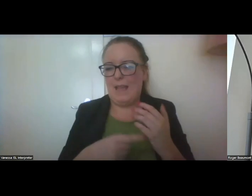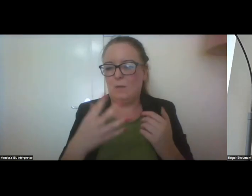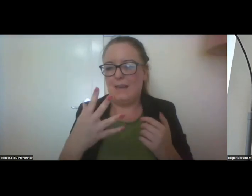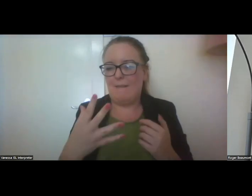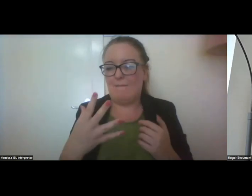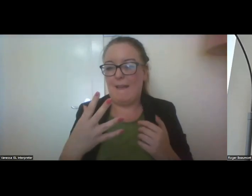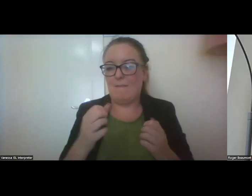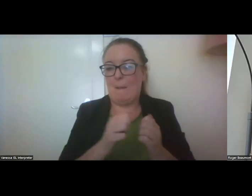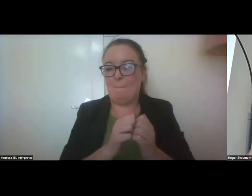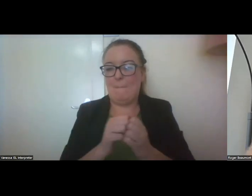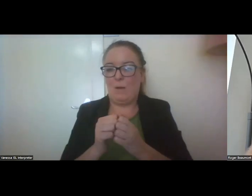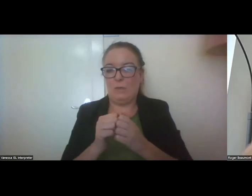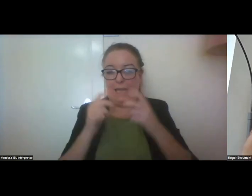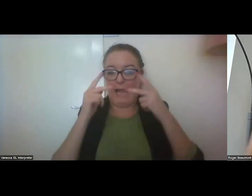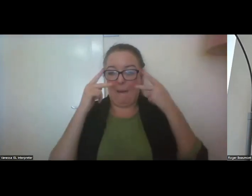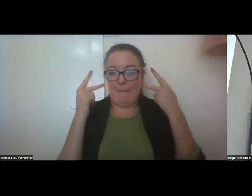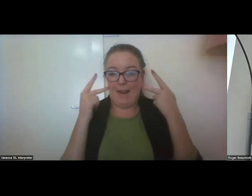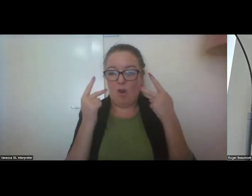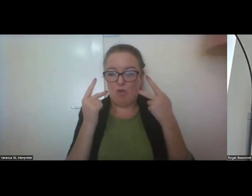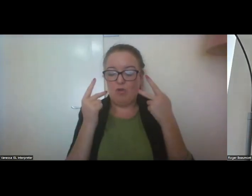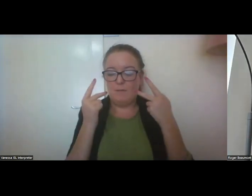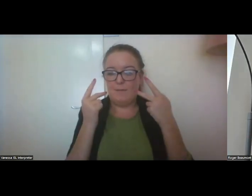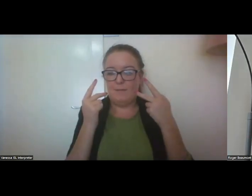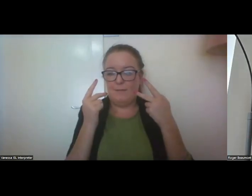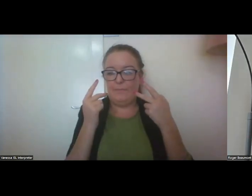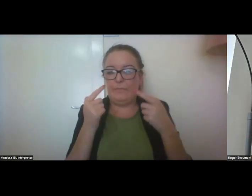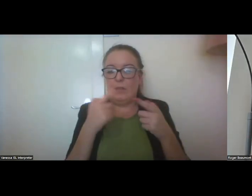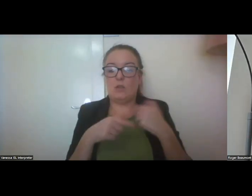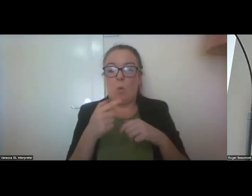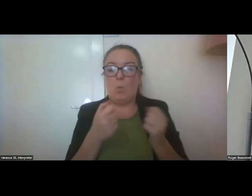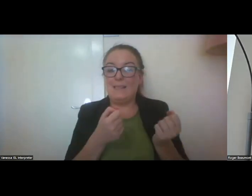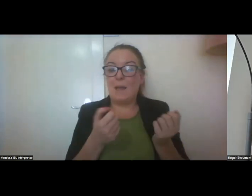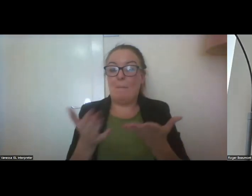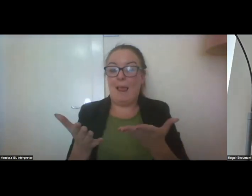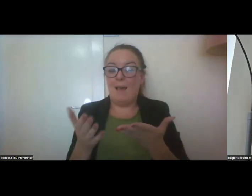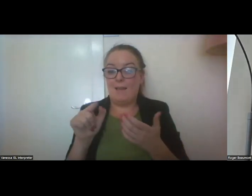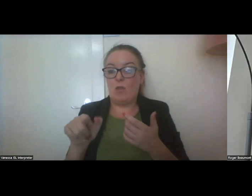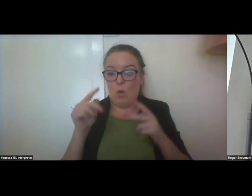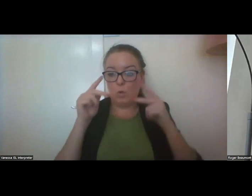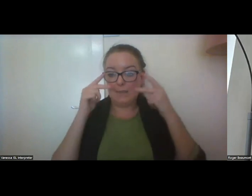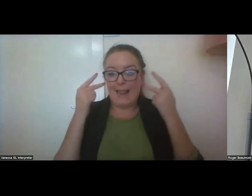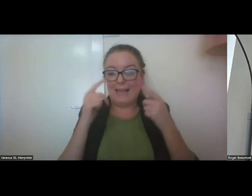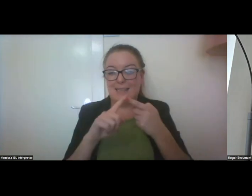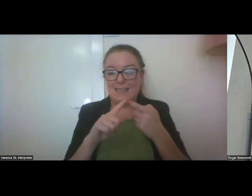And that's just... We're a trade supplier of those glasses and make a small margin on those at that.